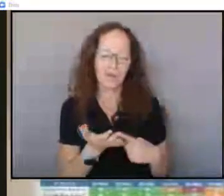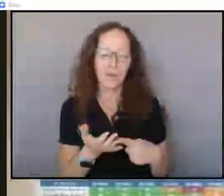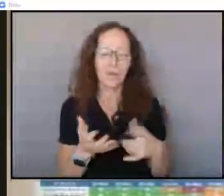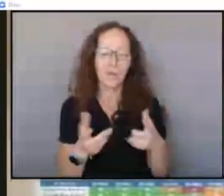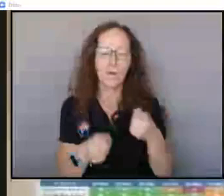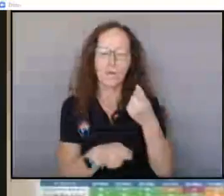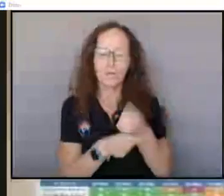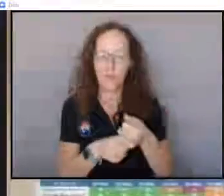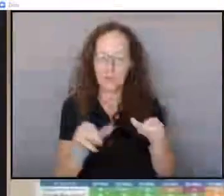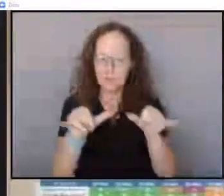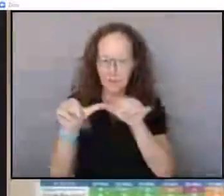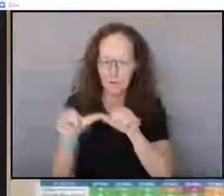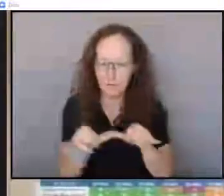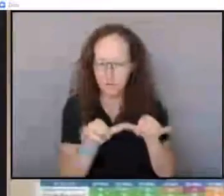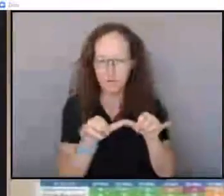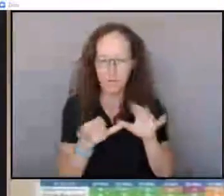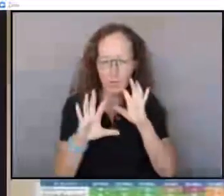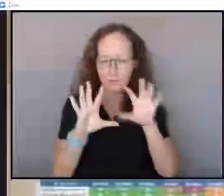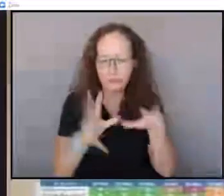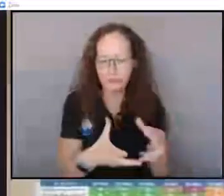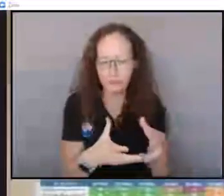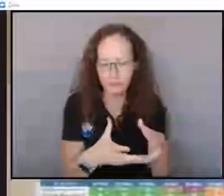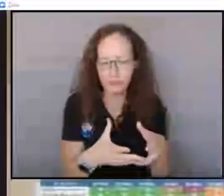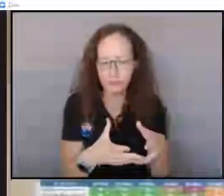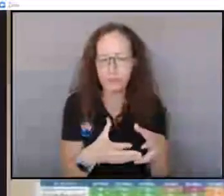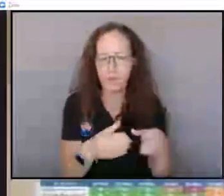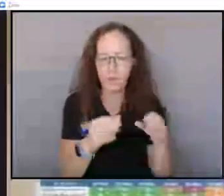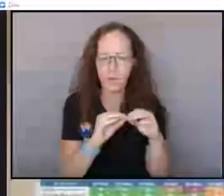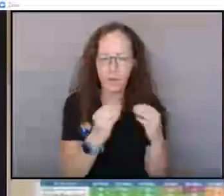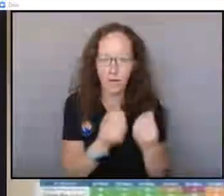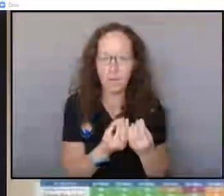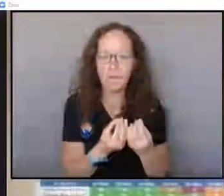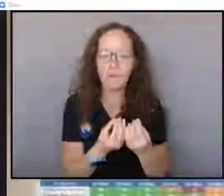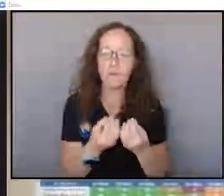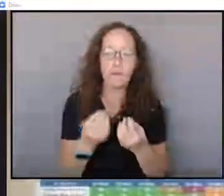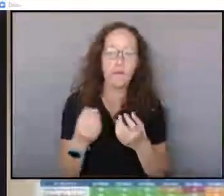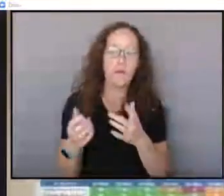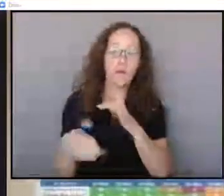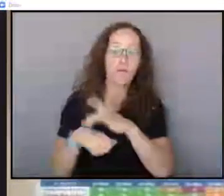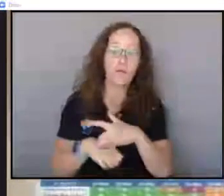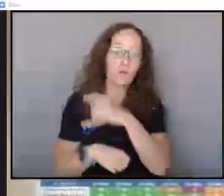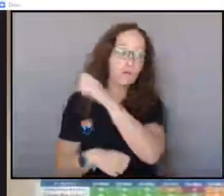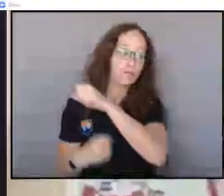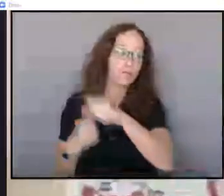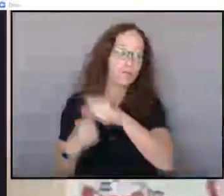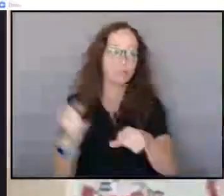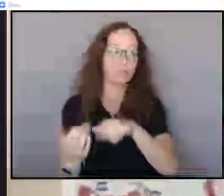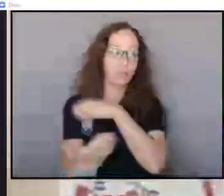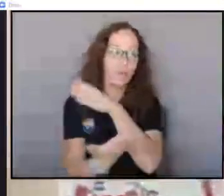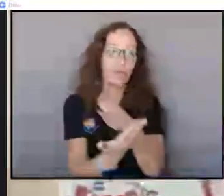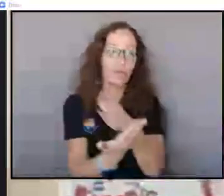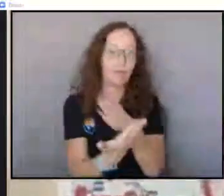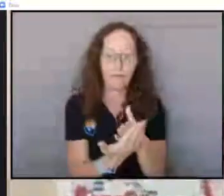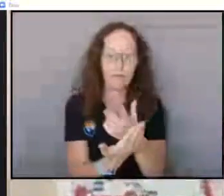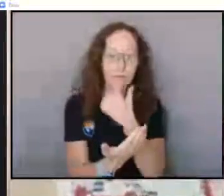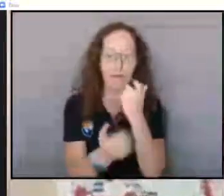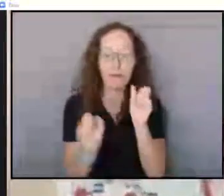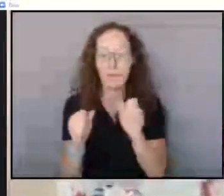PREPARATION FOR POTENTIAL OF THIS FIRE HOOKING AROUND FROM THE NORTH TO EAST.